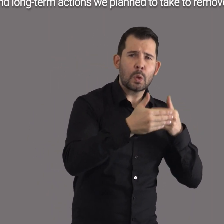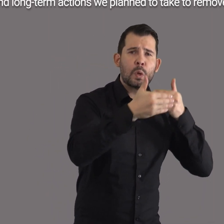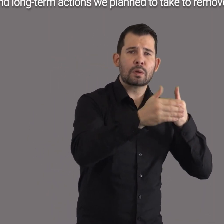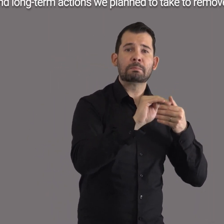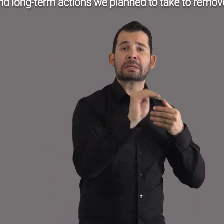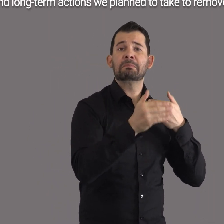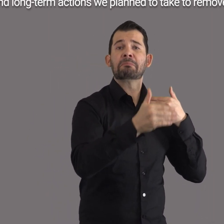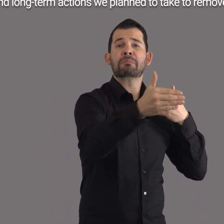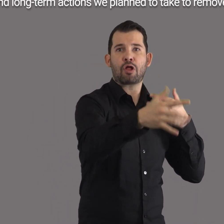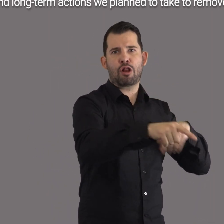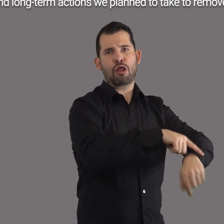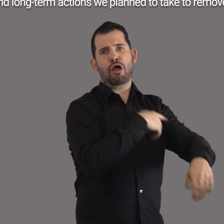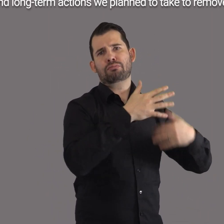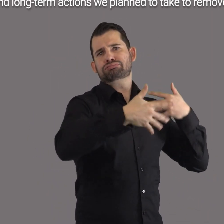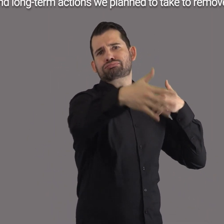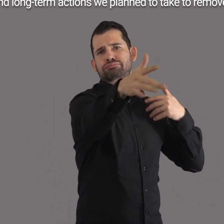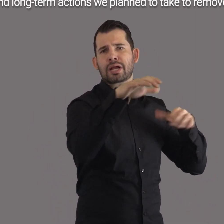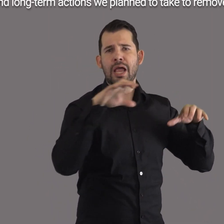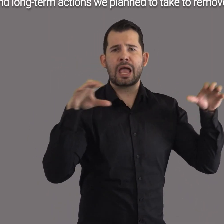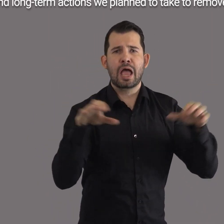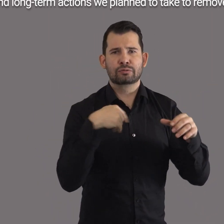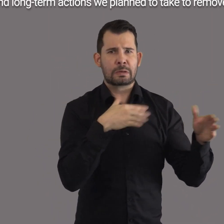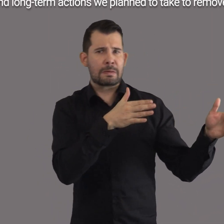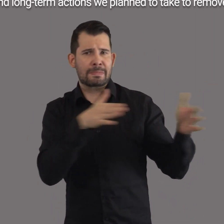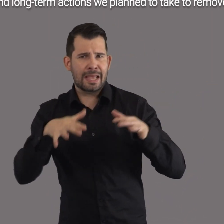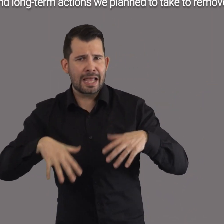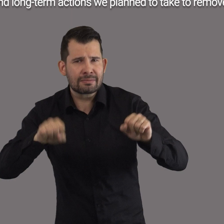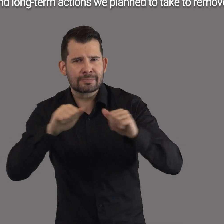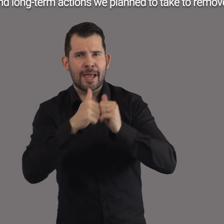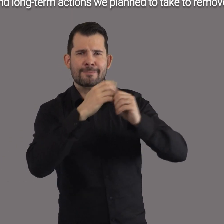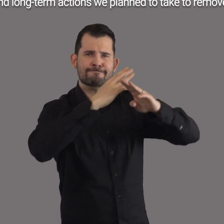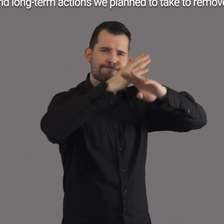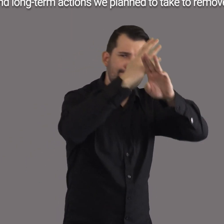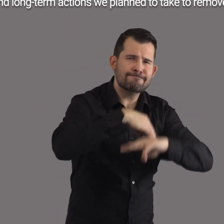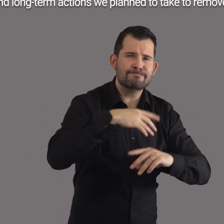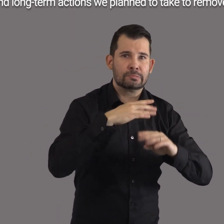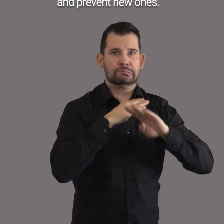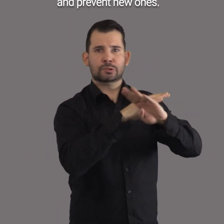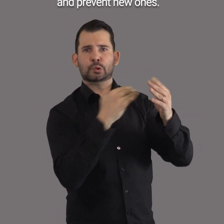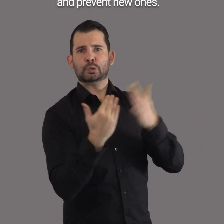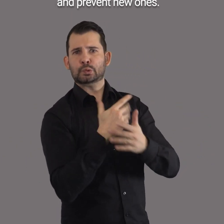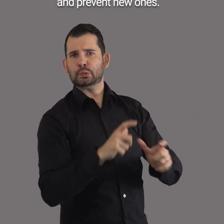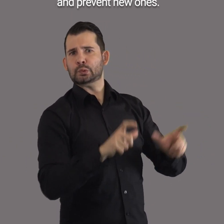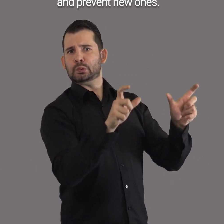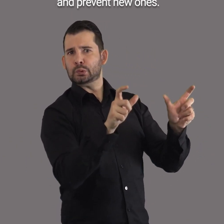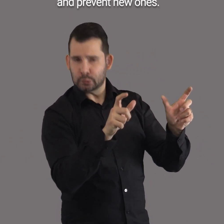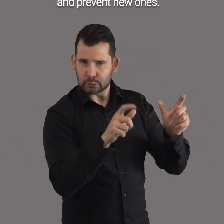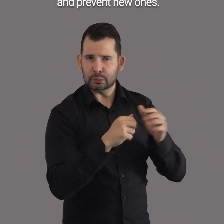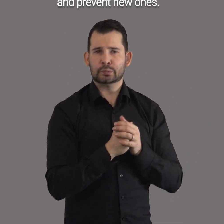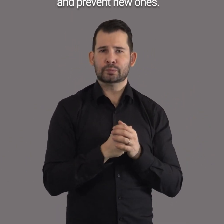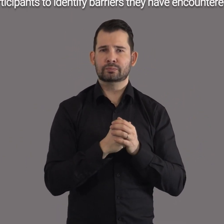medium and long-term actions we planned to take to remove barriers and prevent new ones.